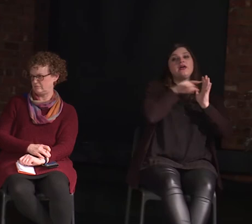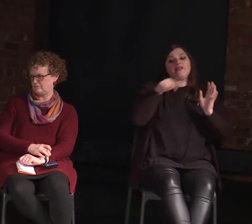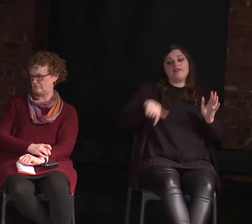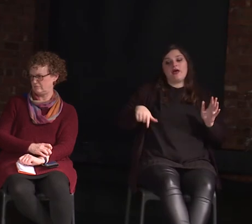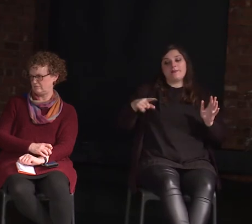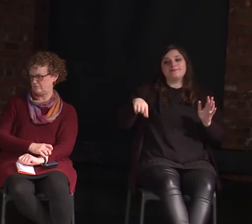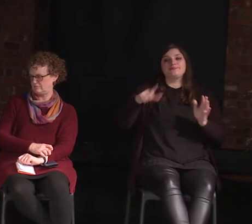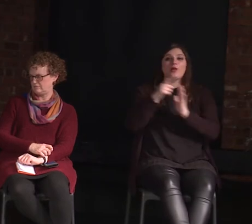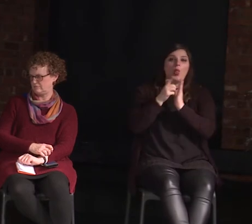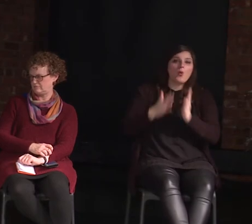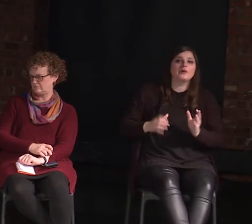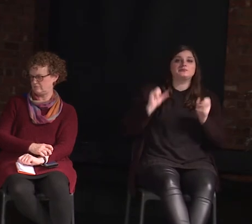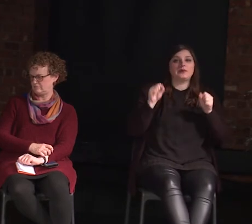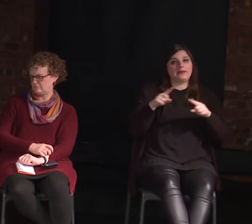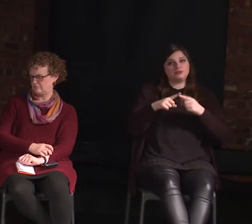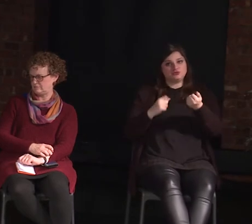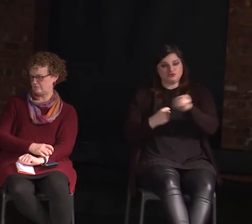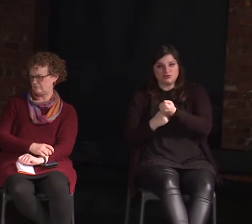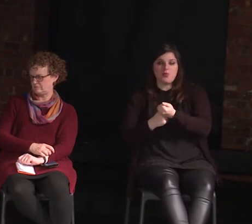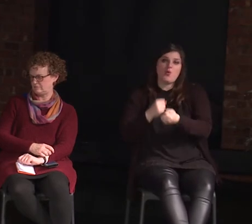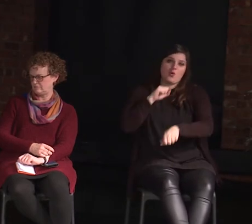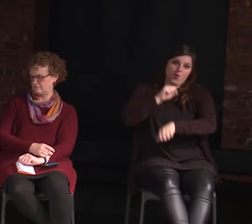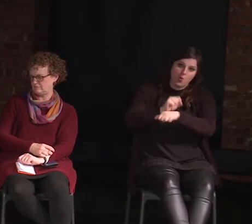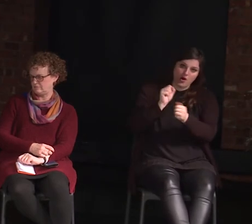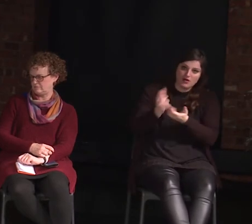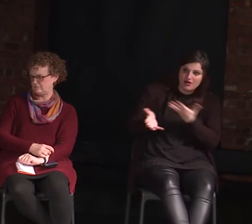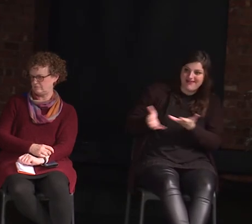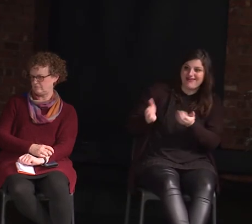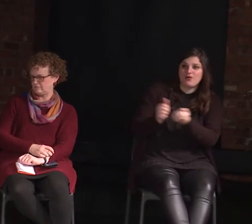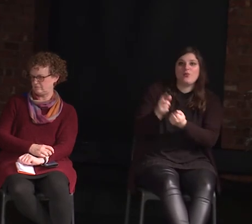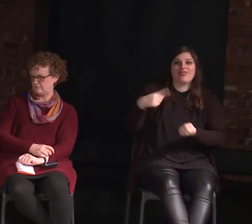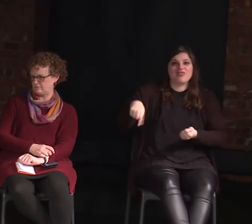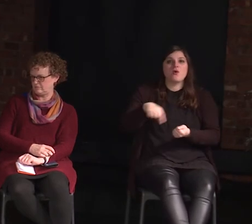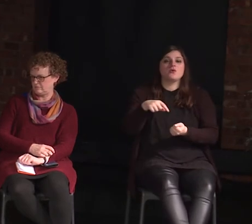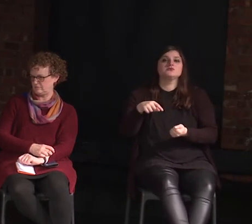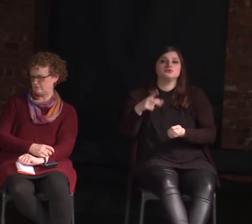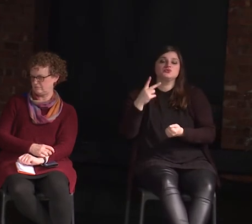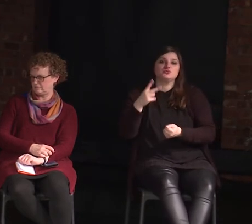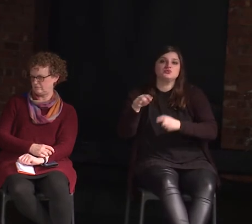for example, who are working with the #MeToo campaign.